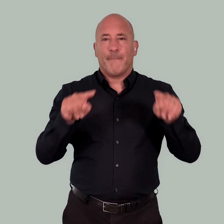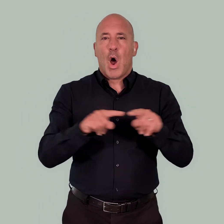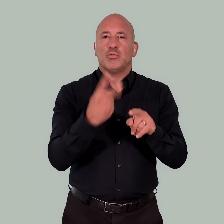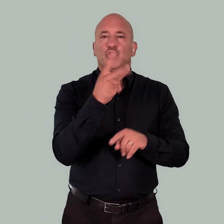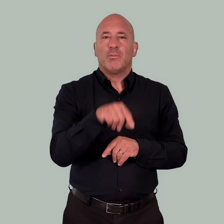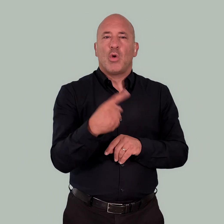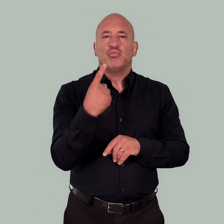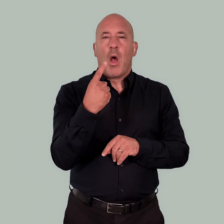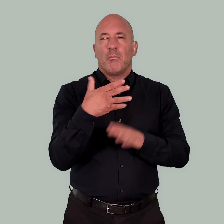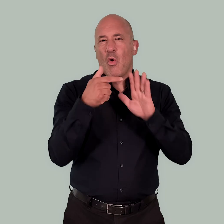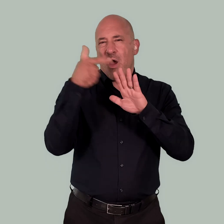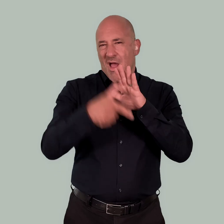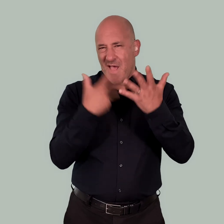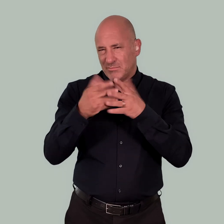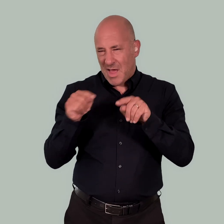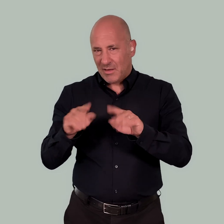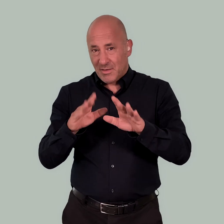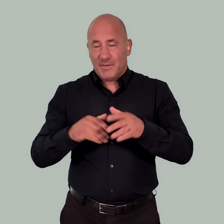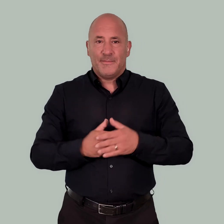(Box 2.1 gives more detail).